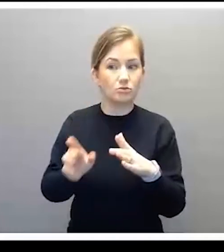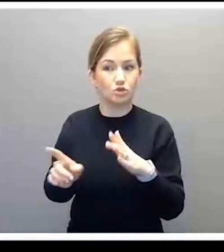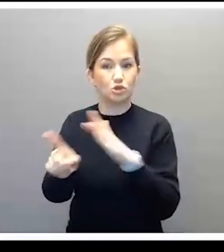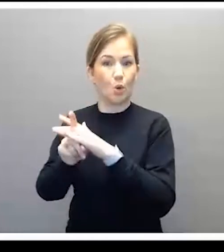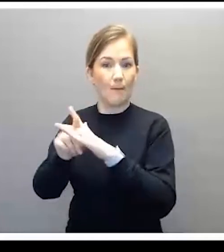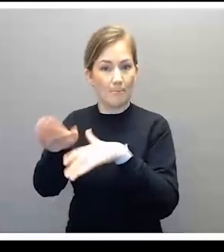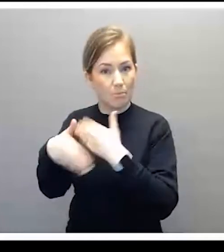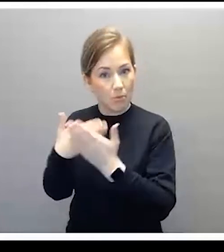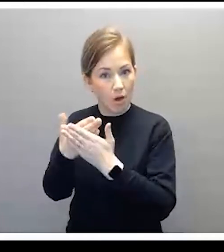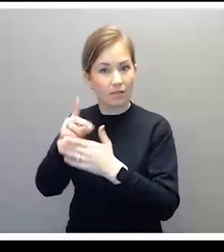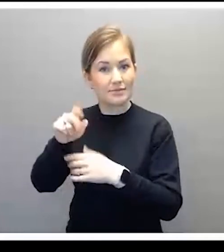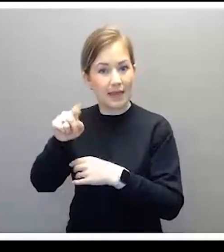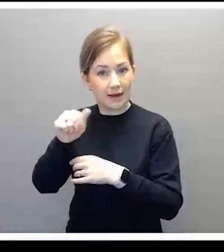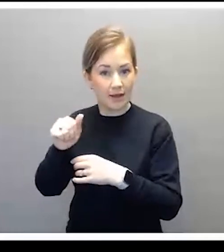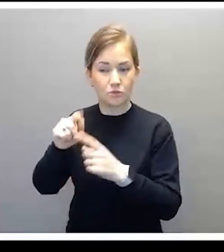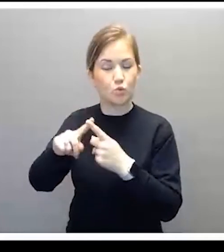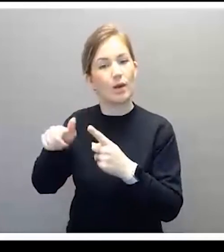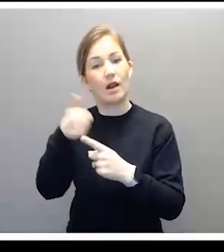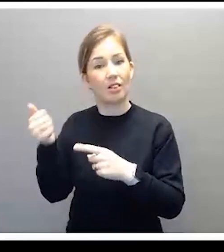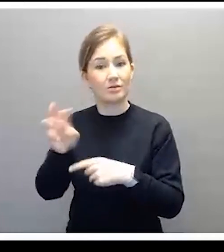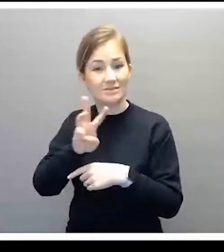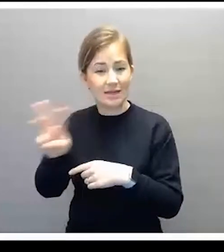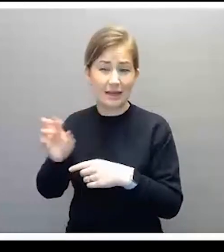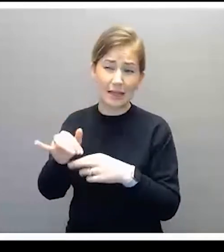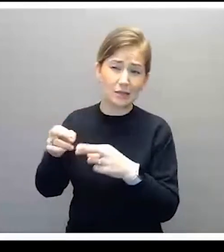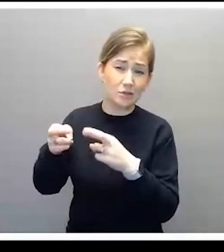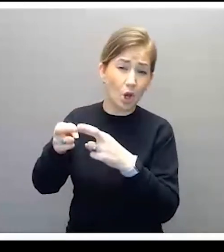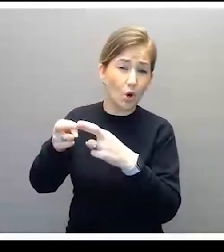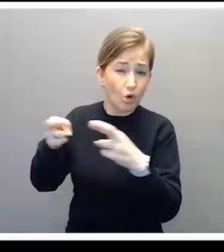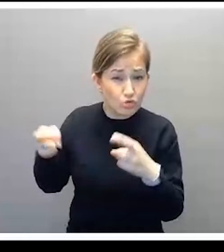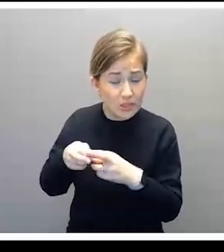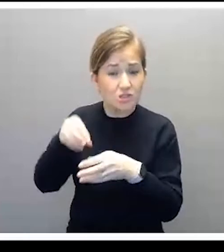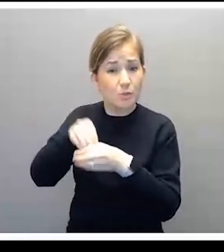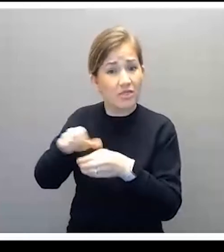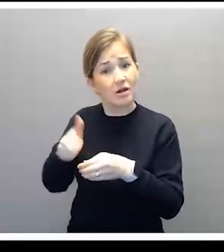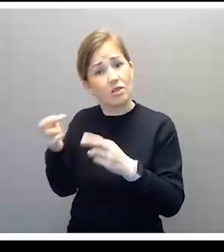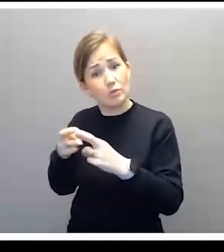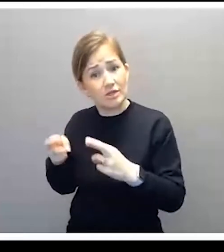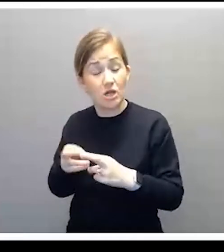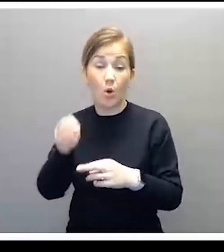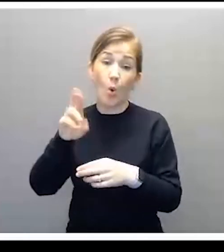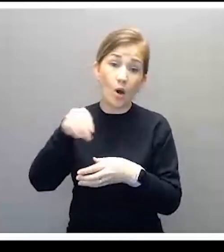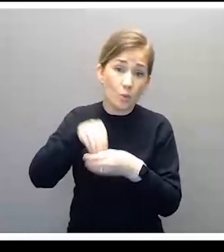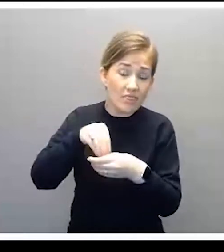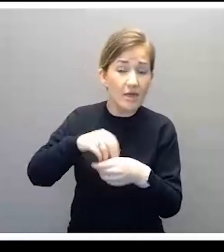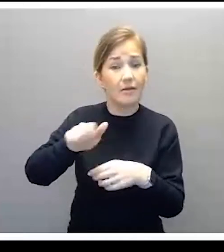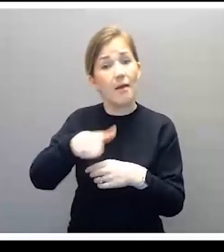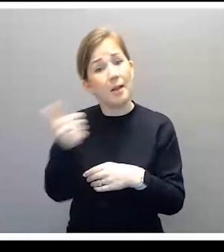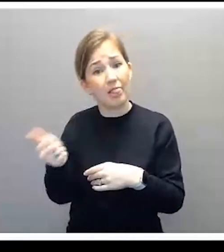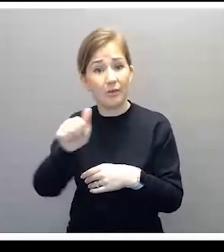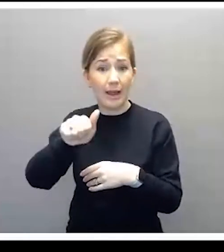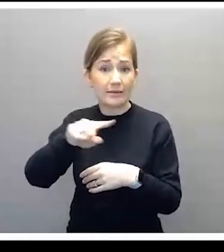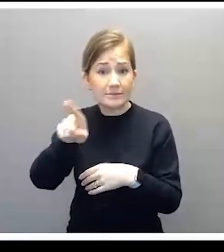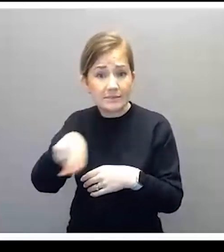to a secondary site, to a secondary, whether it's region within the region, within another AZ, even.